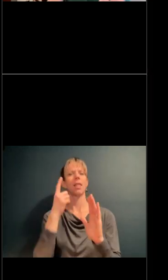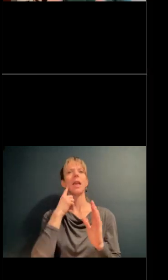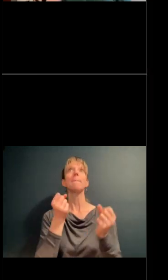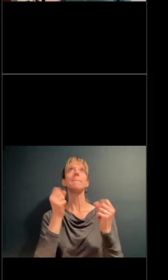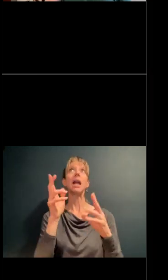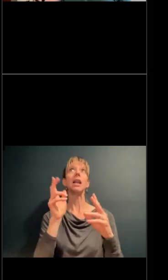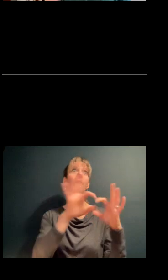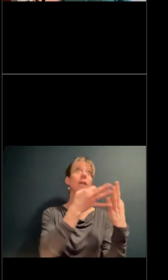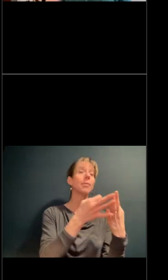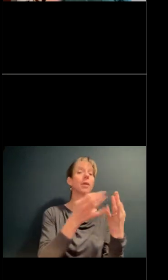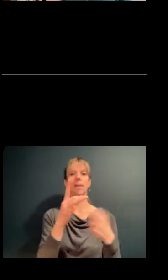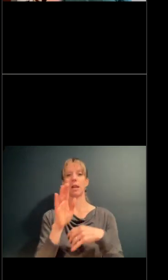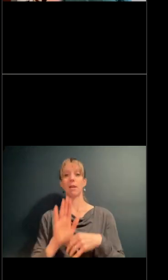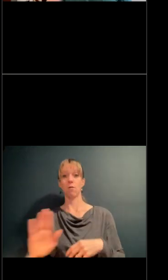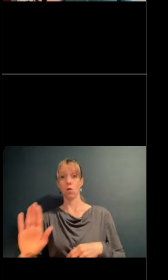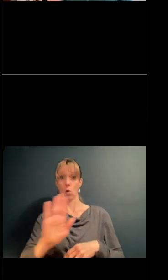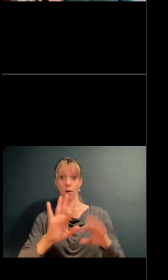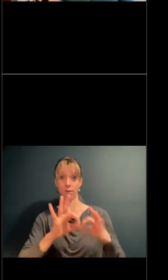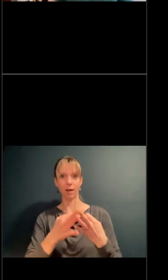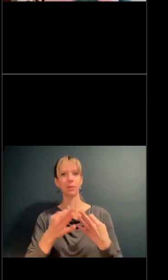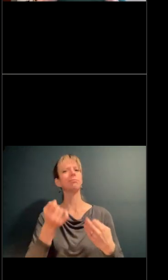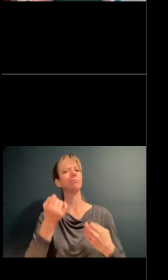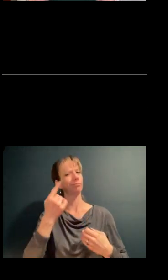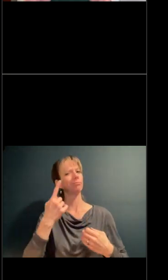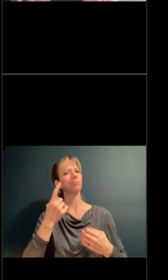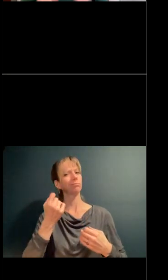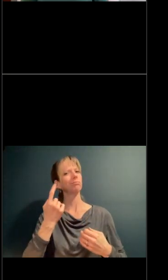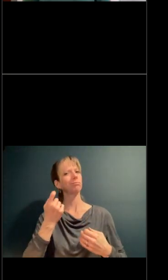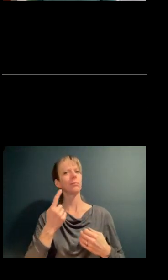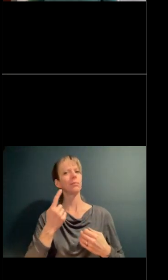many of you are families, you know this firsthand. You might see that announcement everyone is